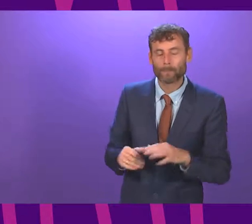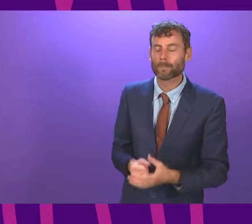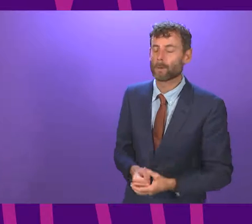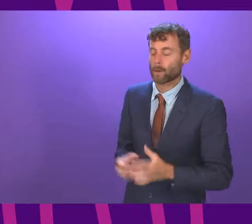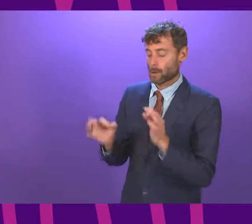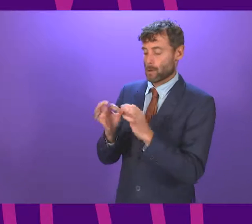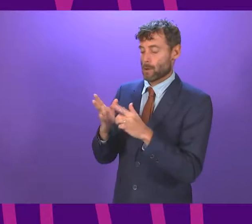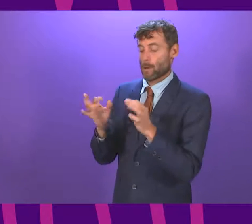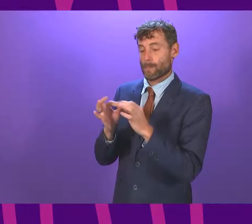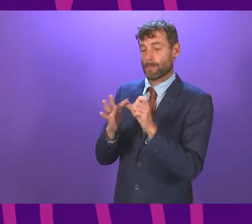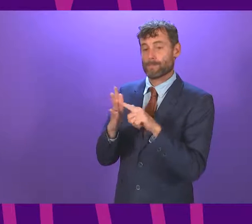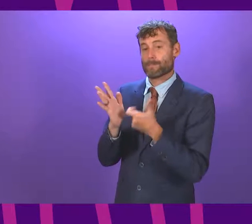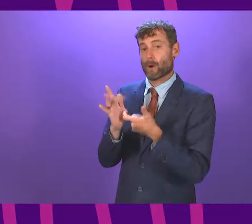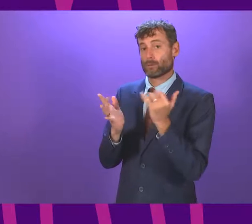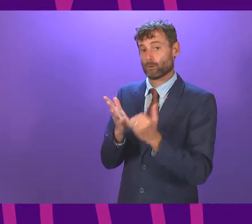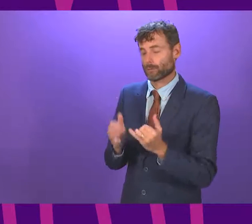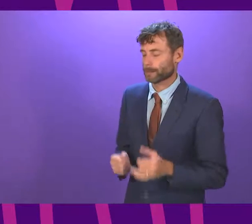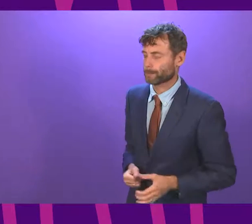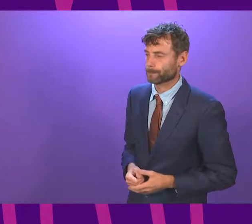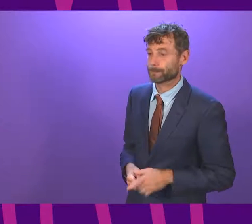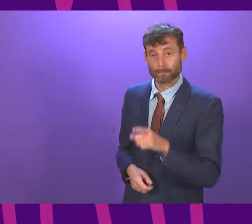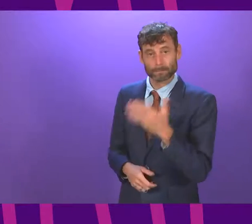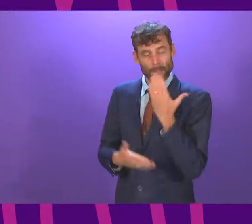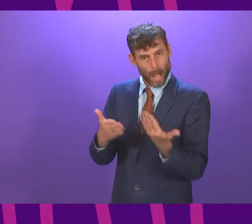I welcome that further update. It would be good if the cabinet secretary could confirm how many local